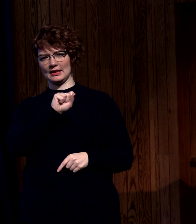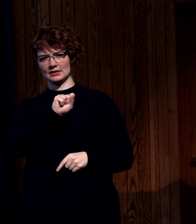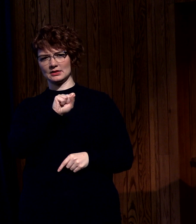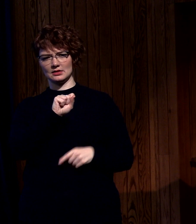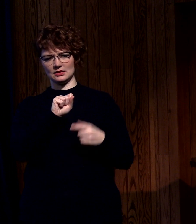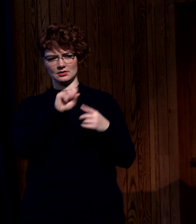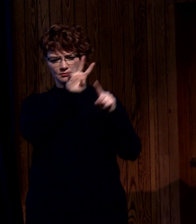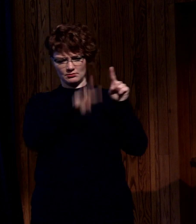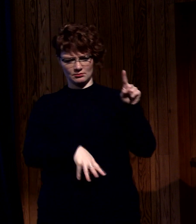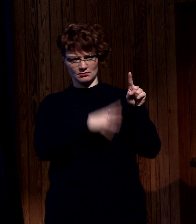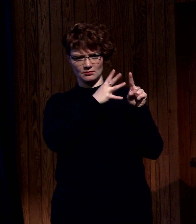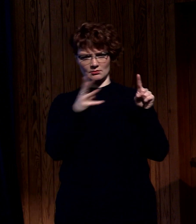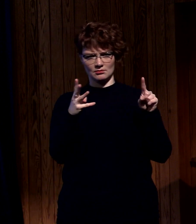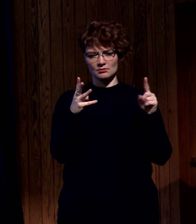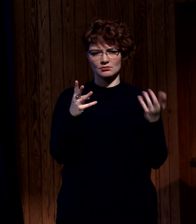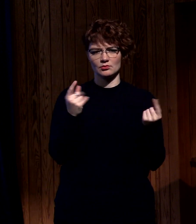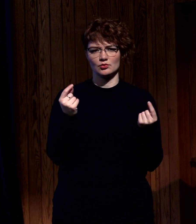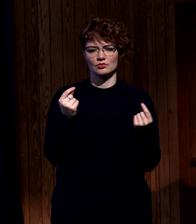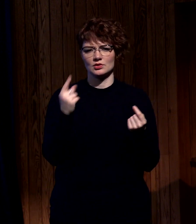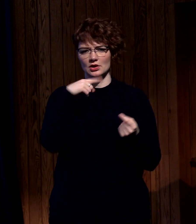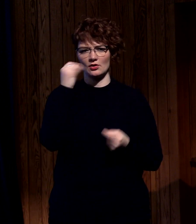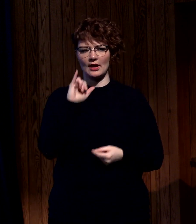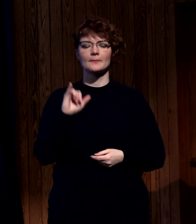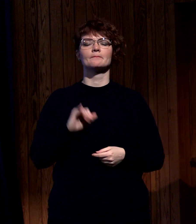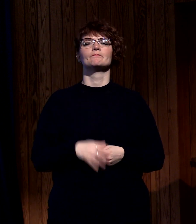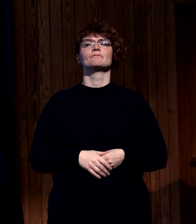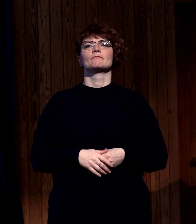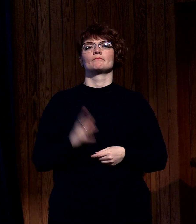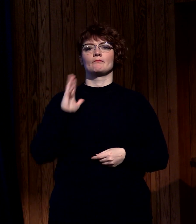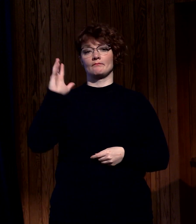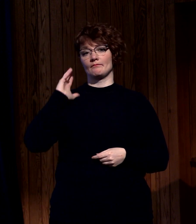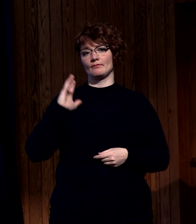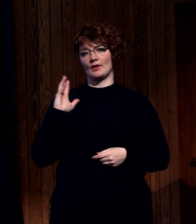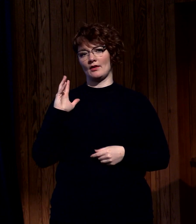fathers and mothers and the spiritual or spiritual followers